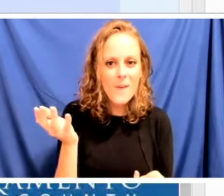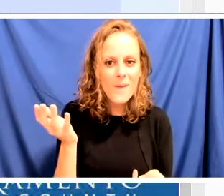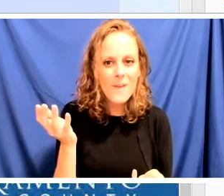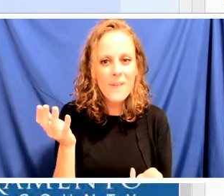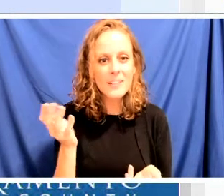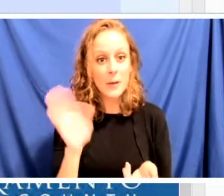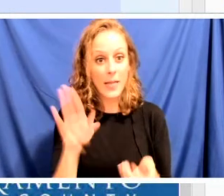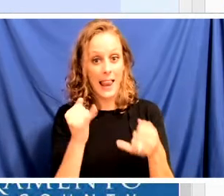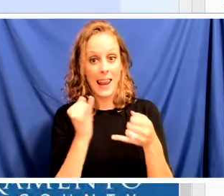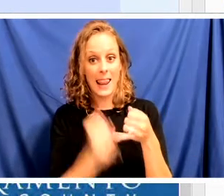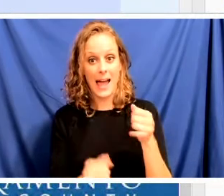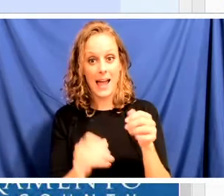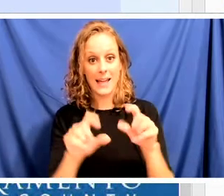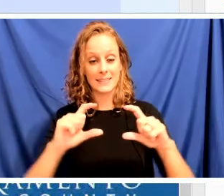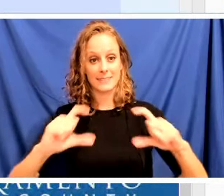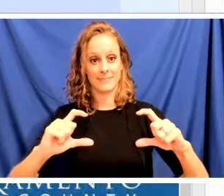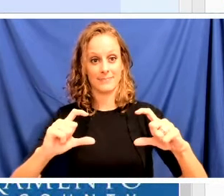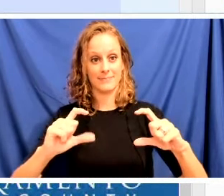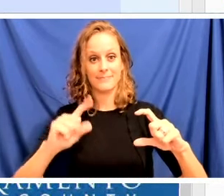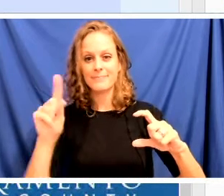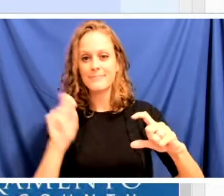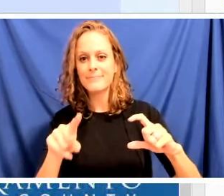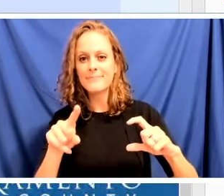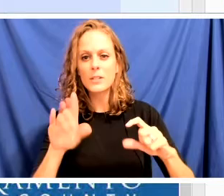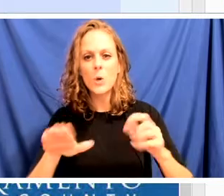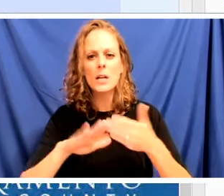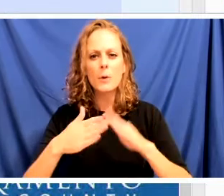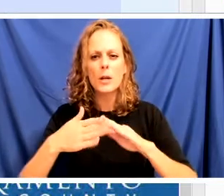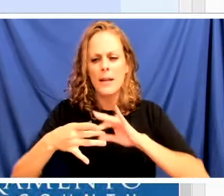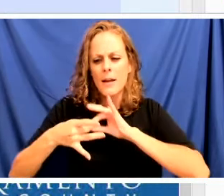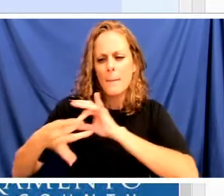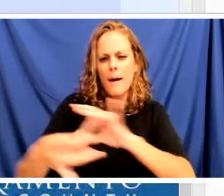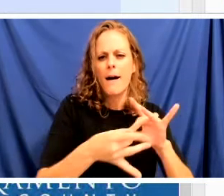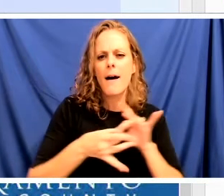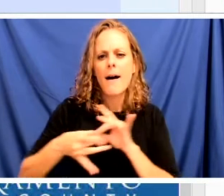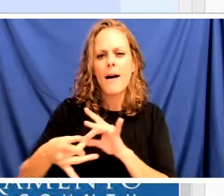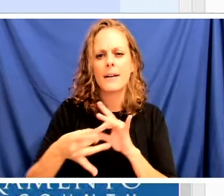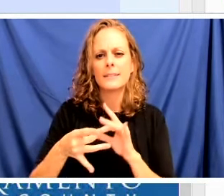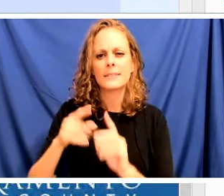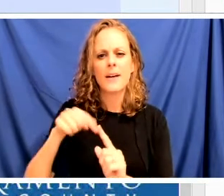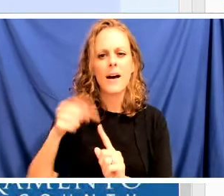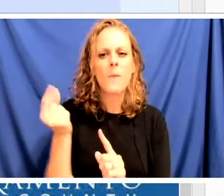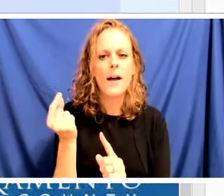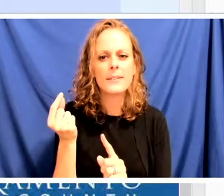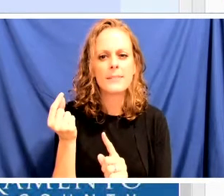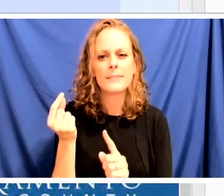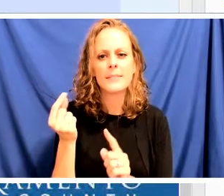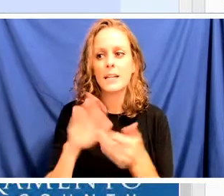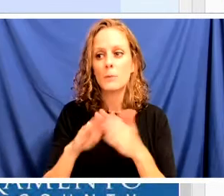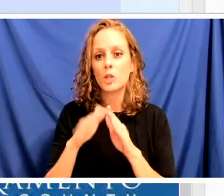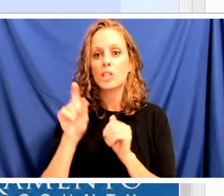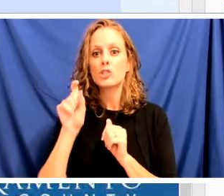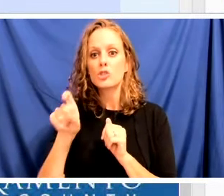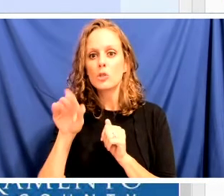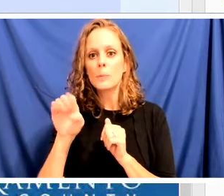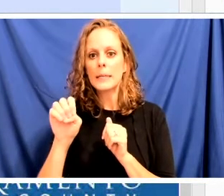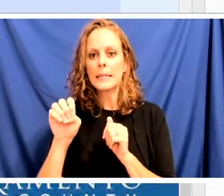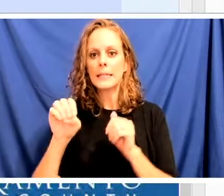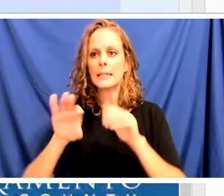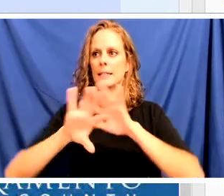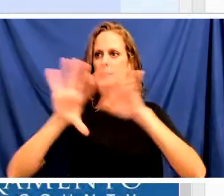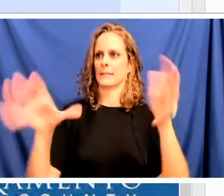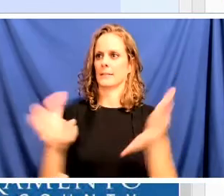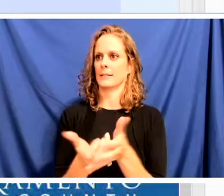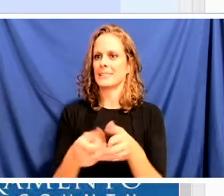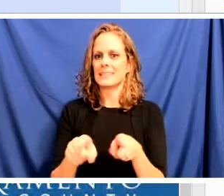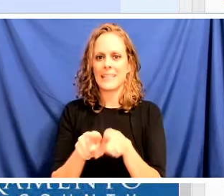Your Community together or something you want to share on why community should be under the same representative we'd want to hear that.